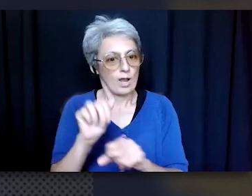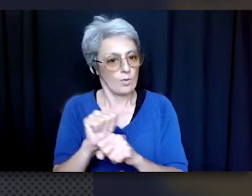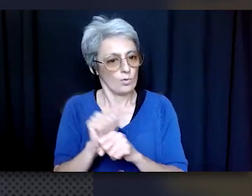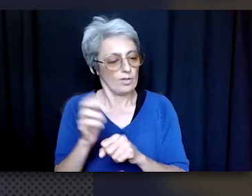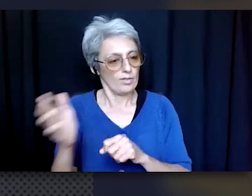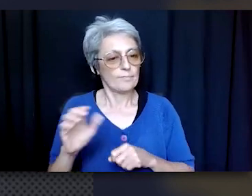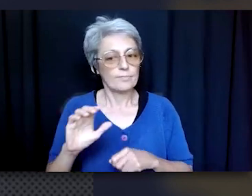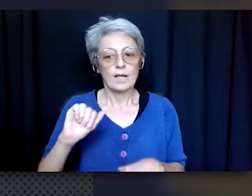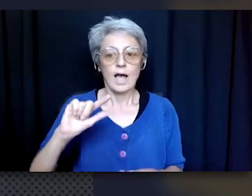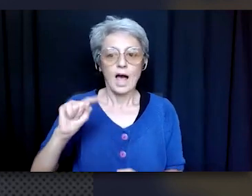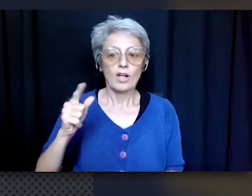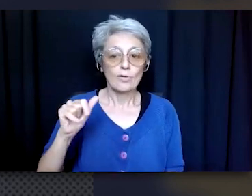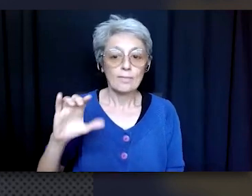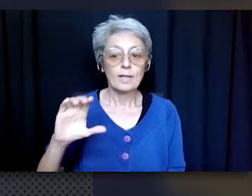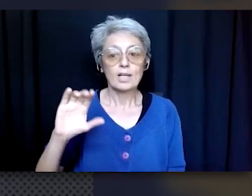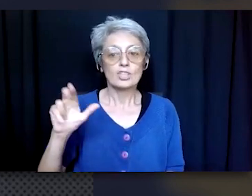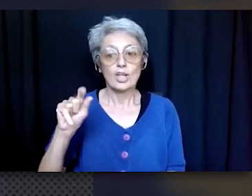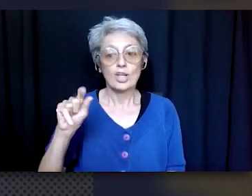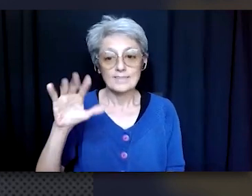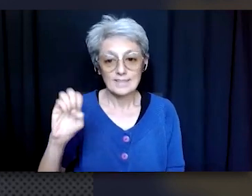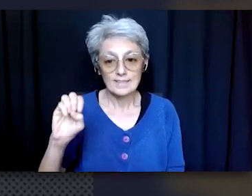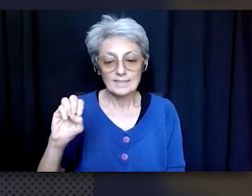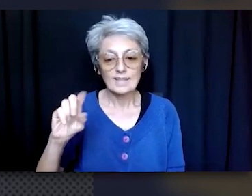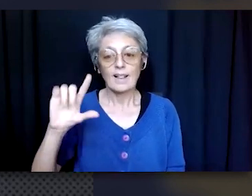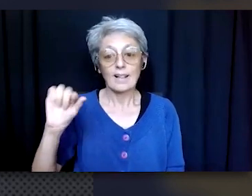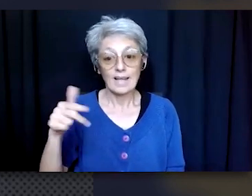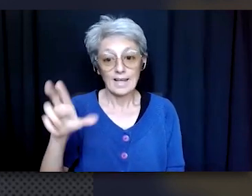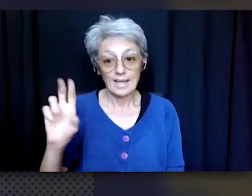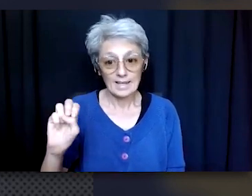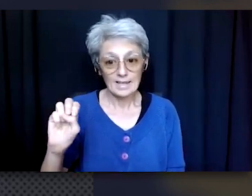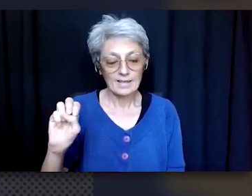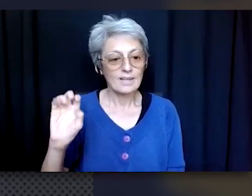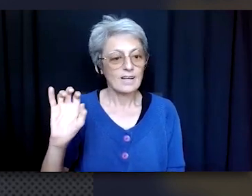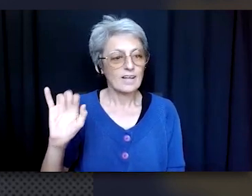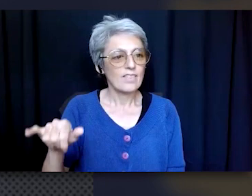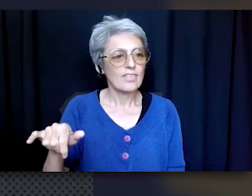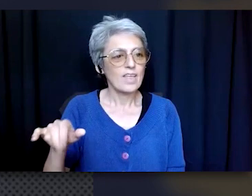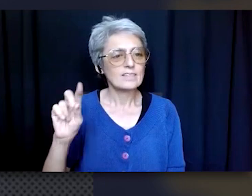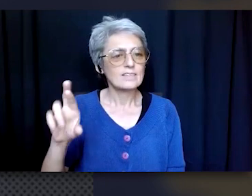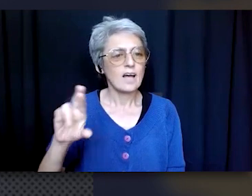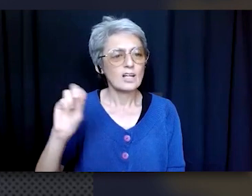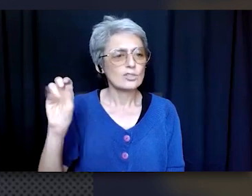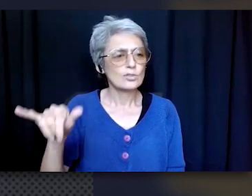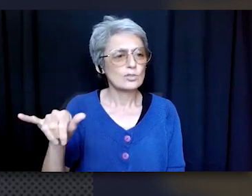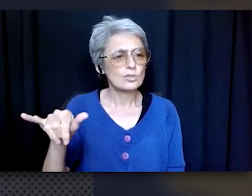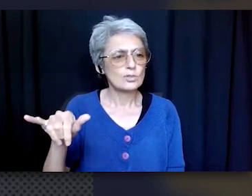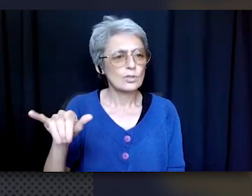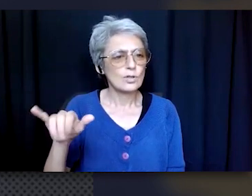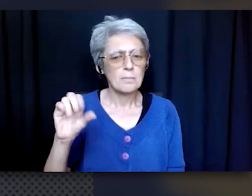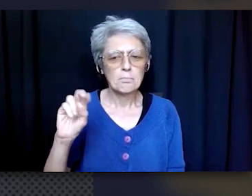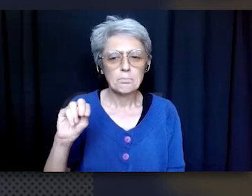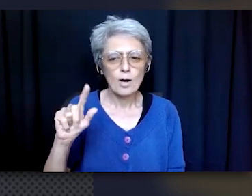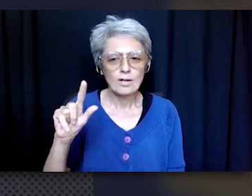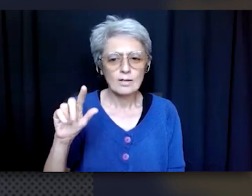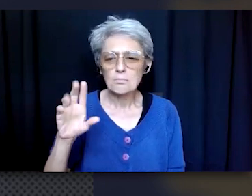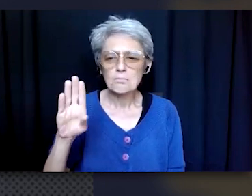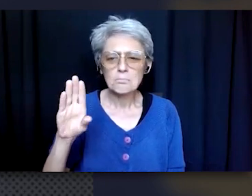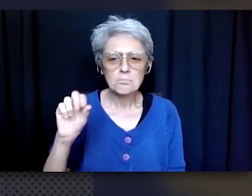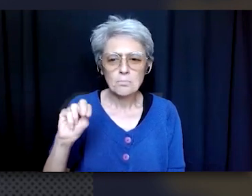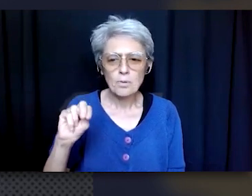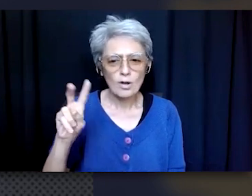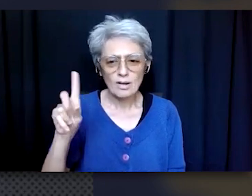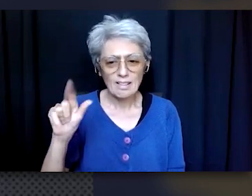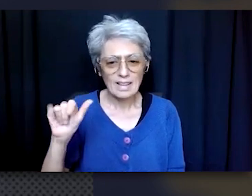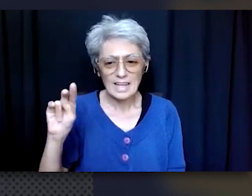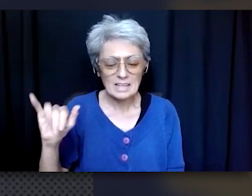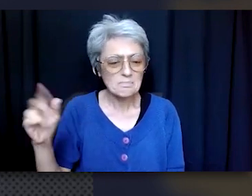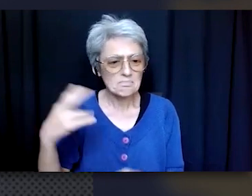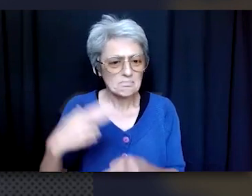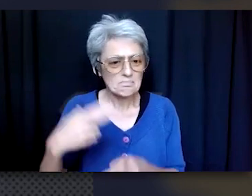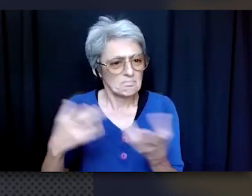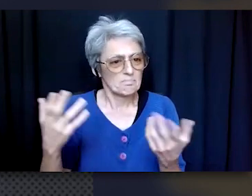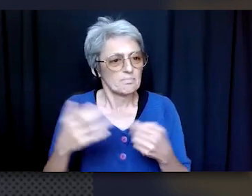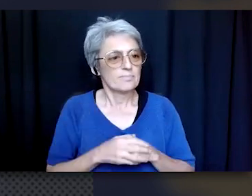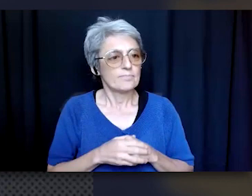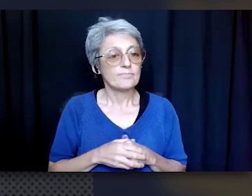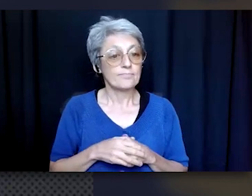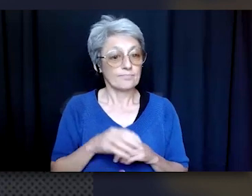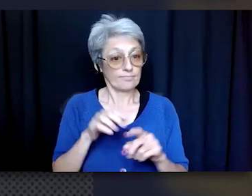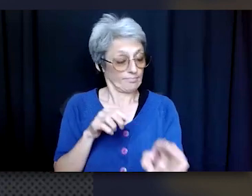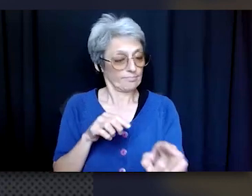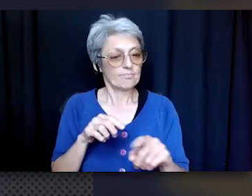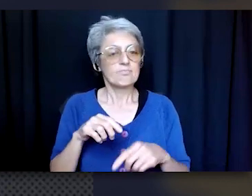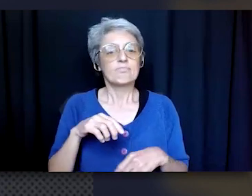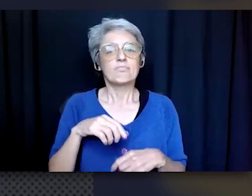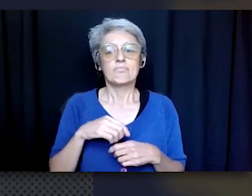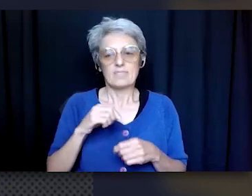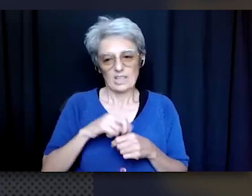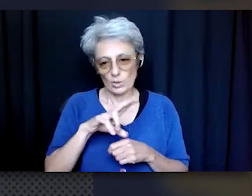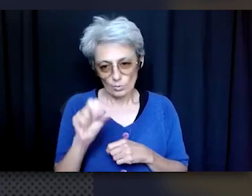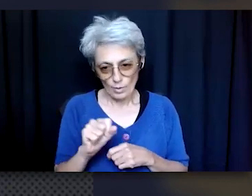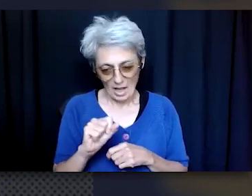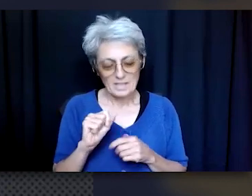Justice League. This is Dr. Joy Buolamwini, who is based out of the U.S. and does a great deal of